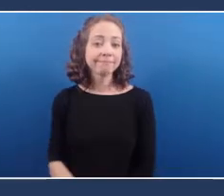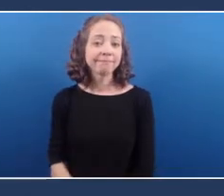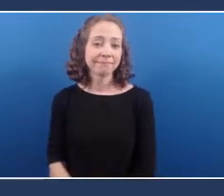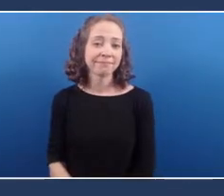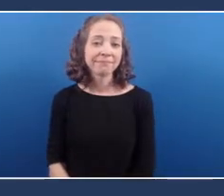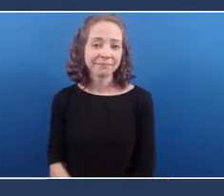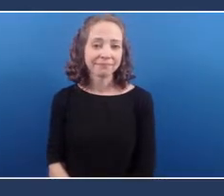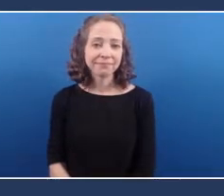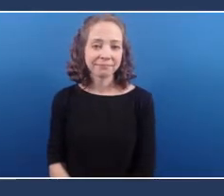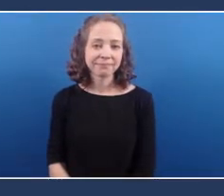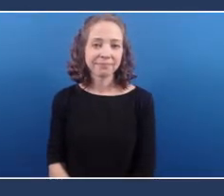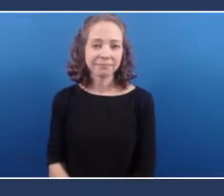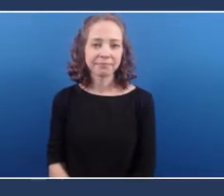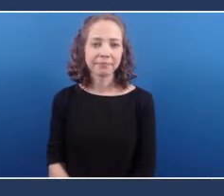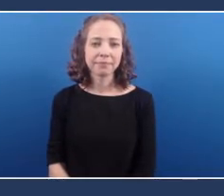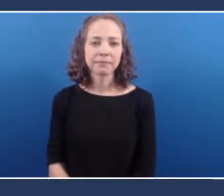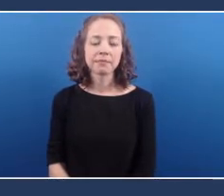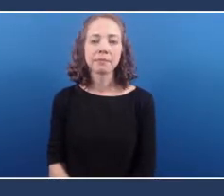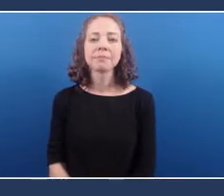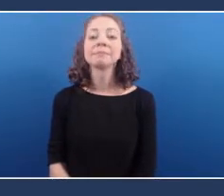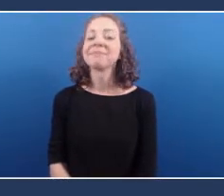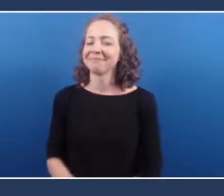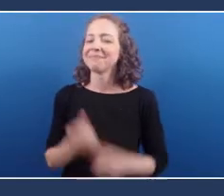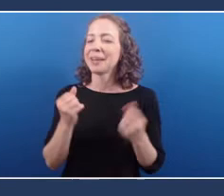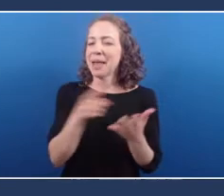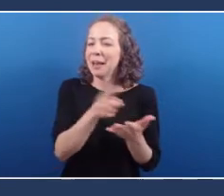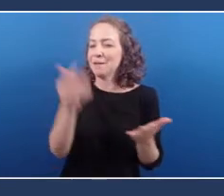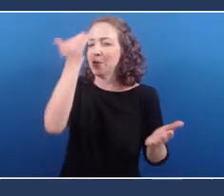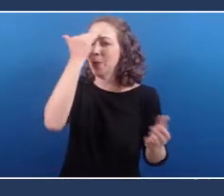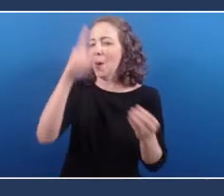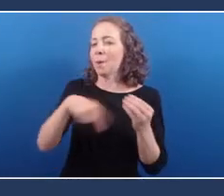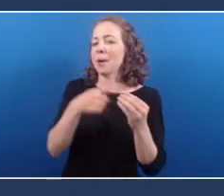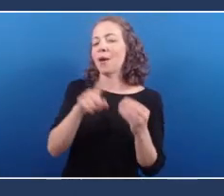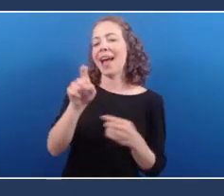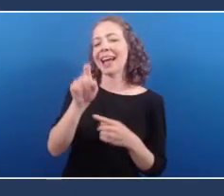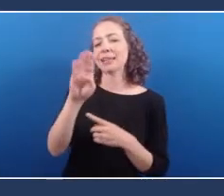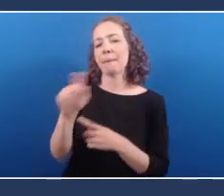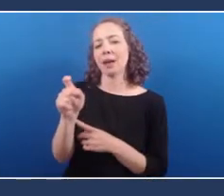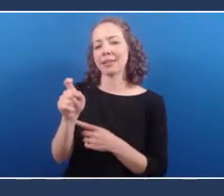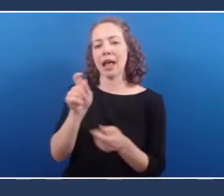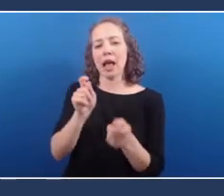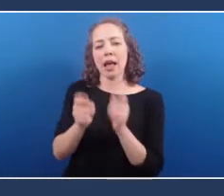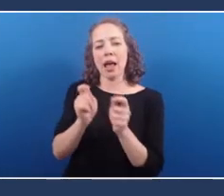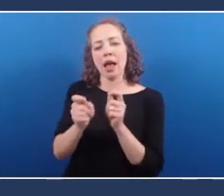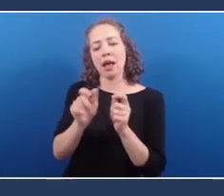Now, many of you have probably heard about the X-box adaptive controller. This was a new piece of hardware that we developed